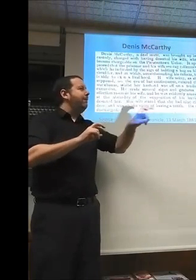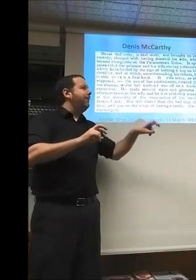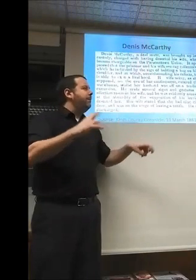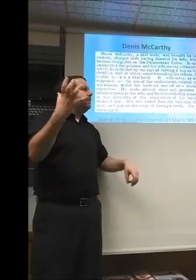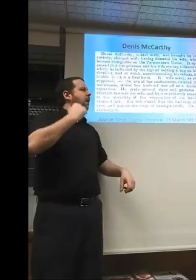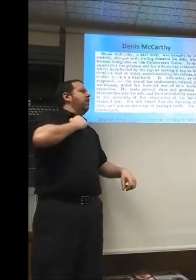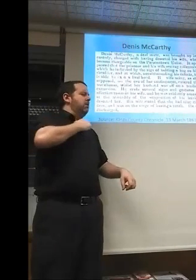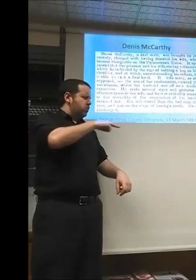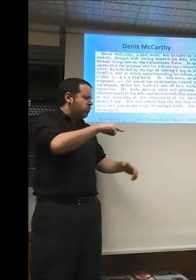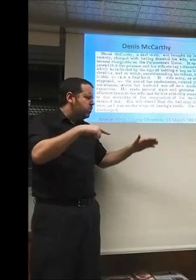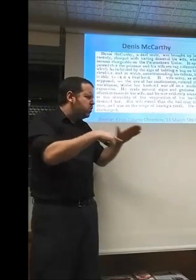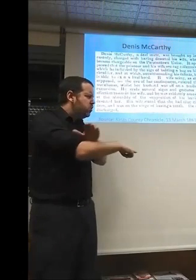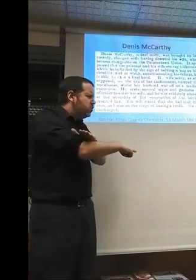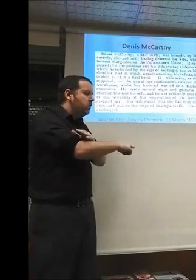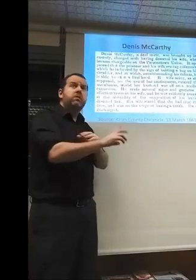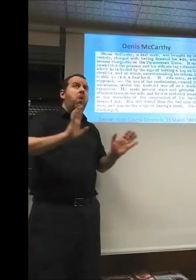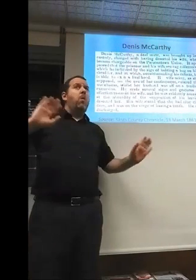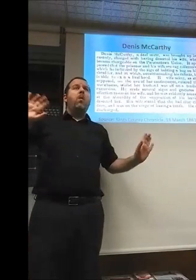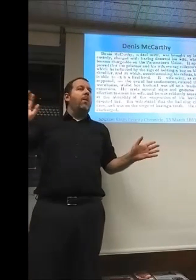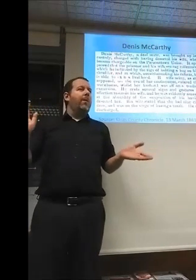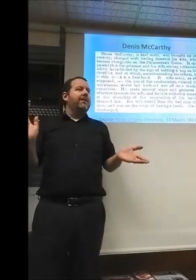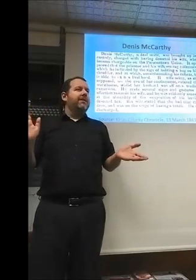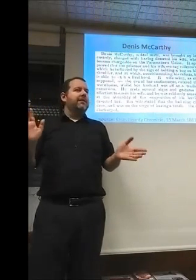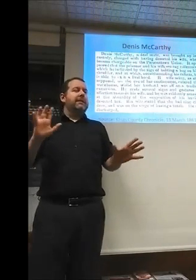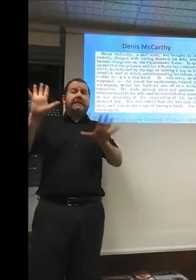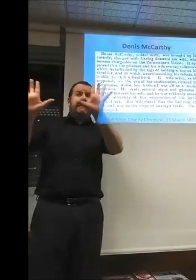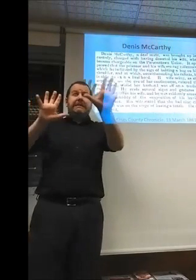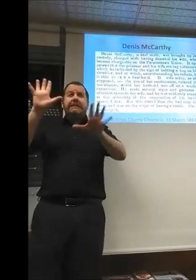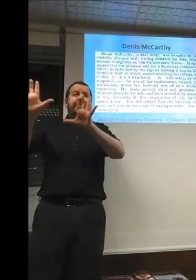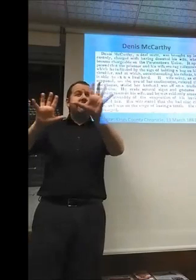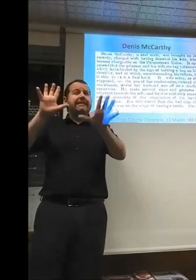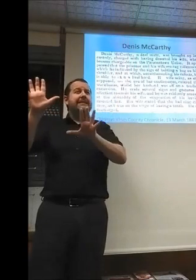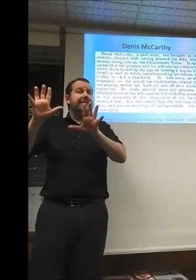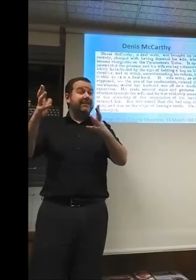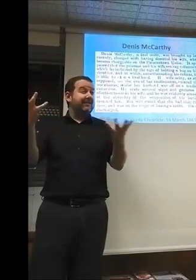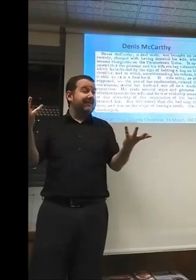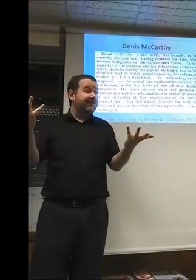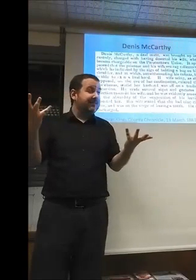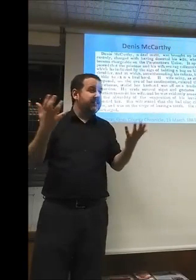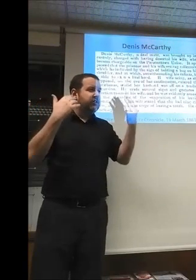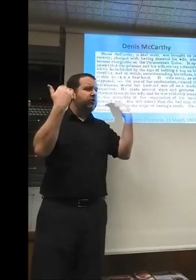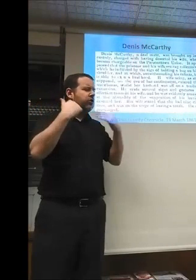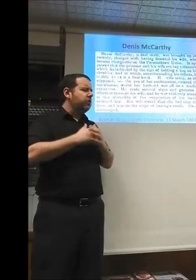And then one last one is infanticide- do you know what that is?